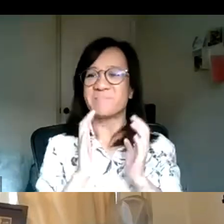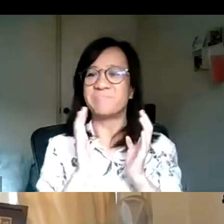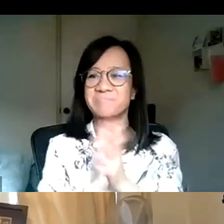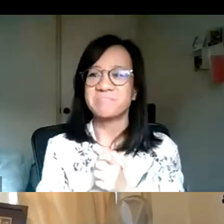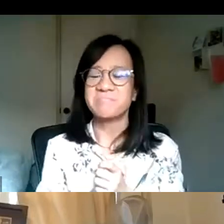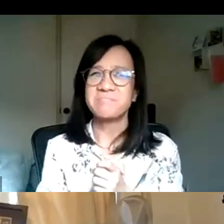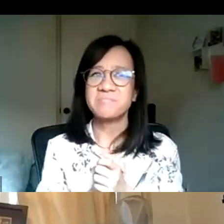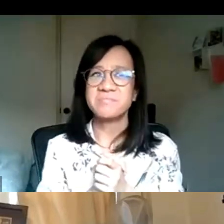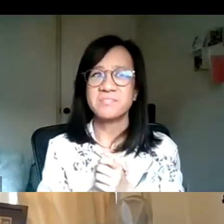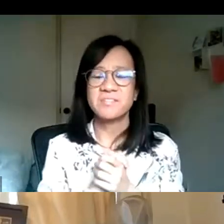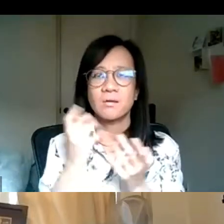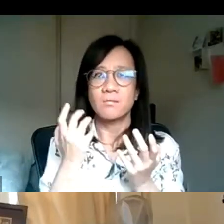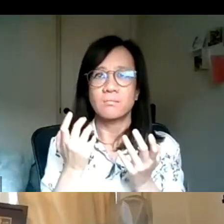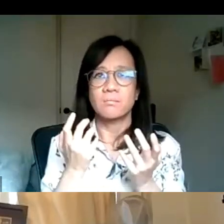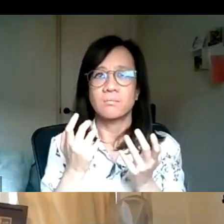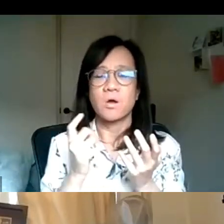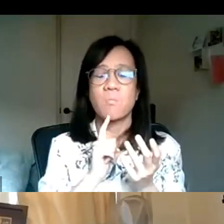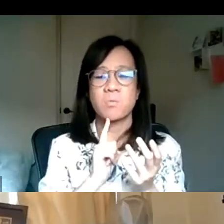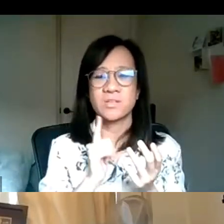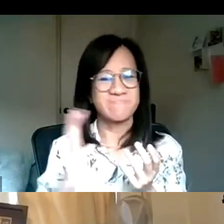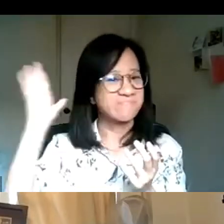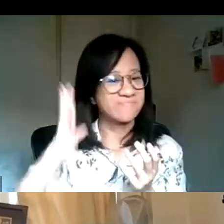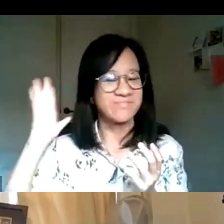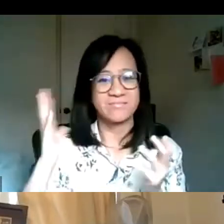Great.